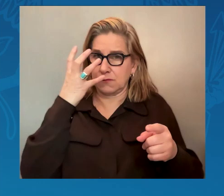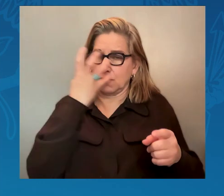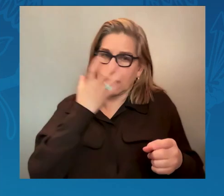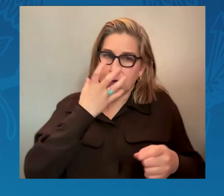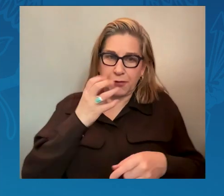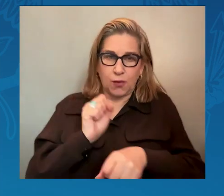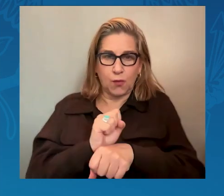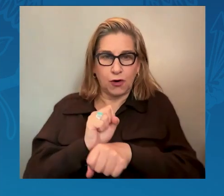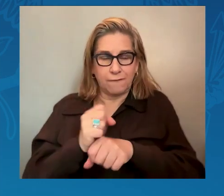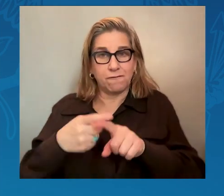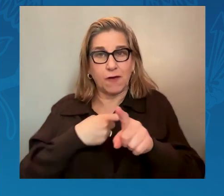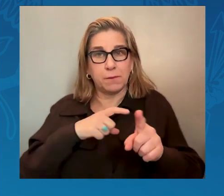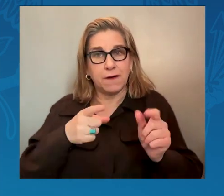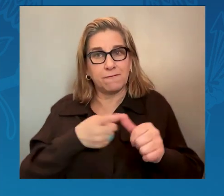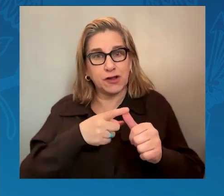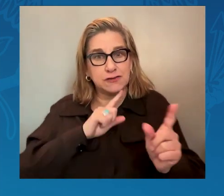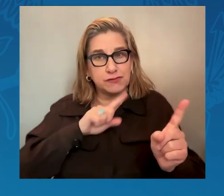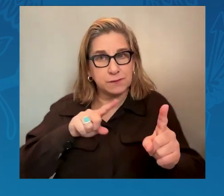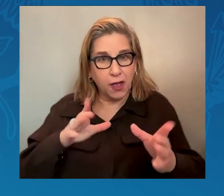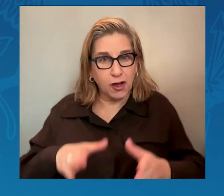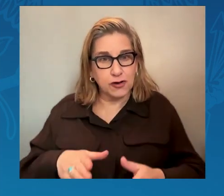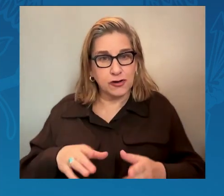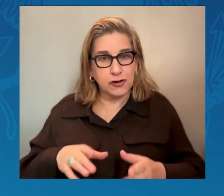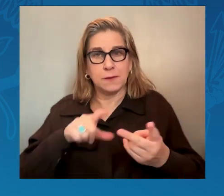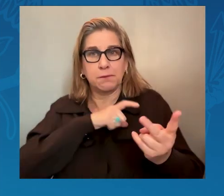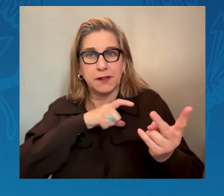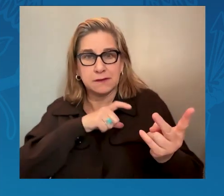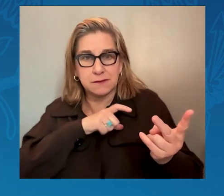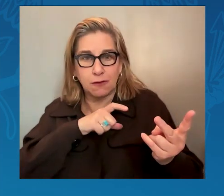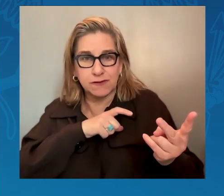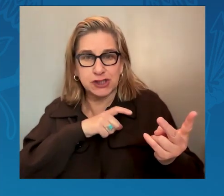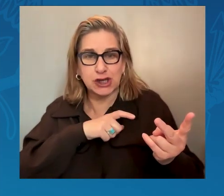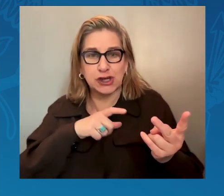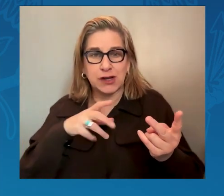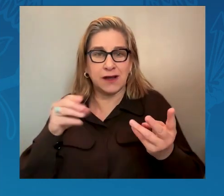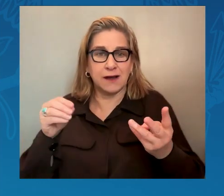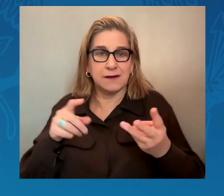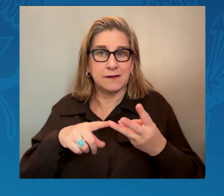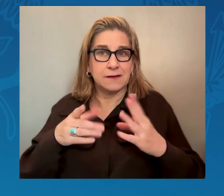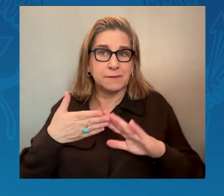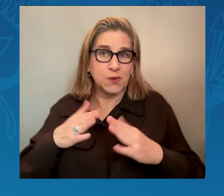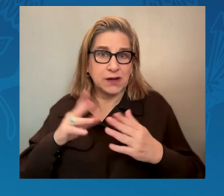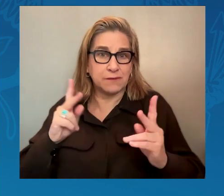by law enforcement officials and by the community, in this case, New Yorkers. So thank you.